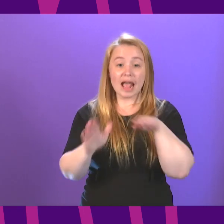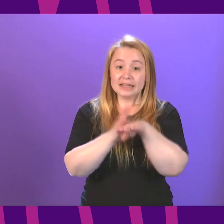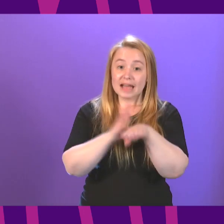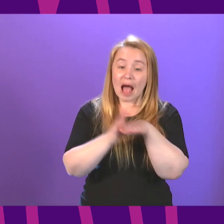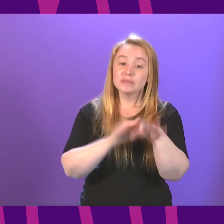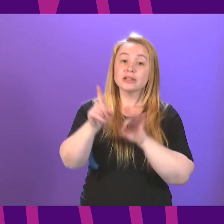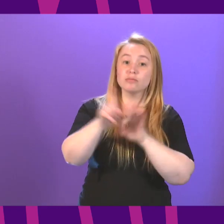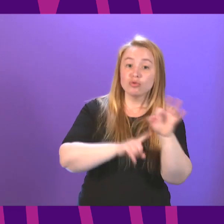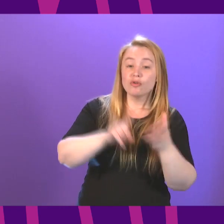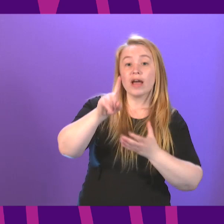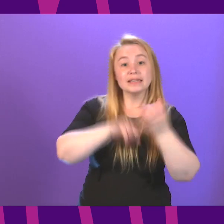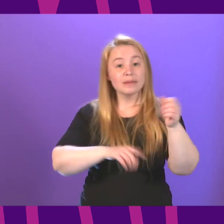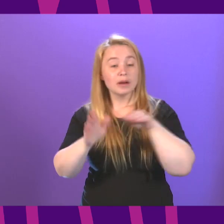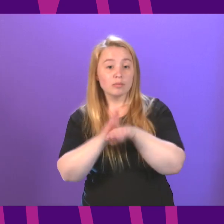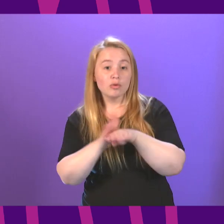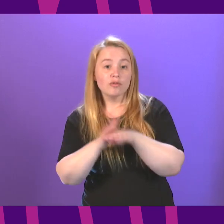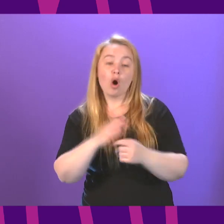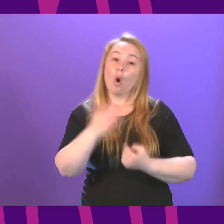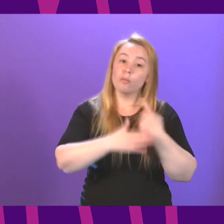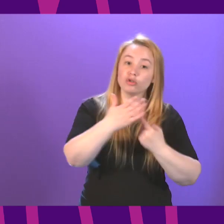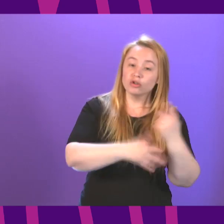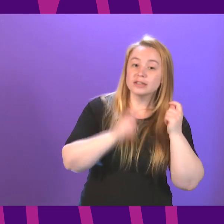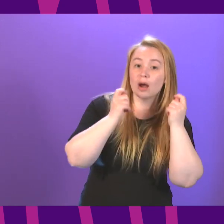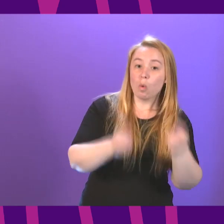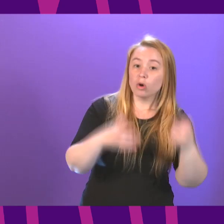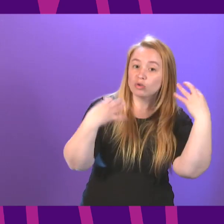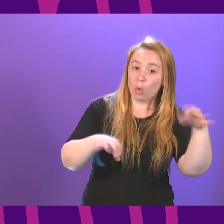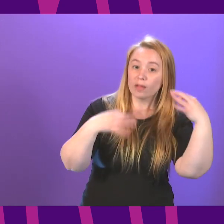and that there has been an increase in the opportunities, awards, qualifications and the number of those